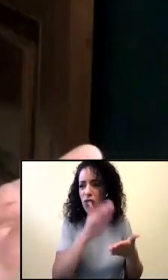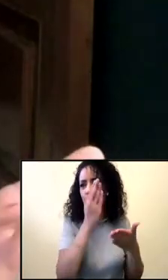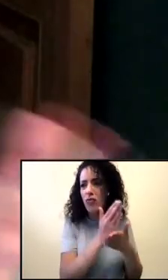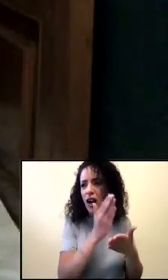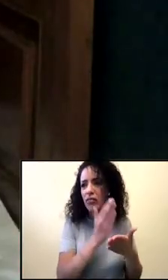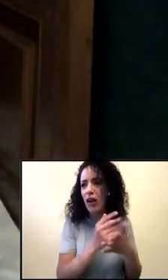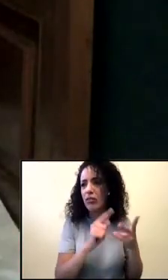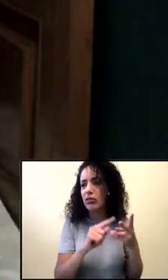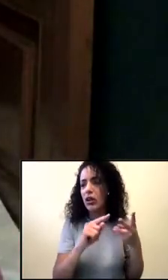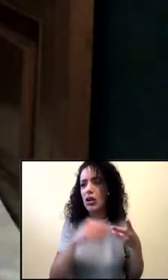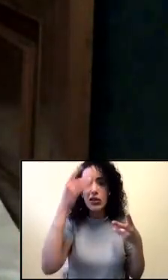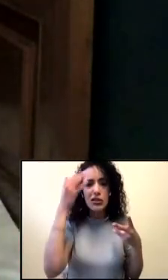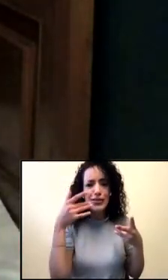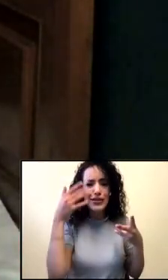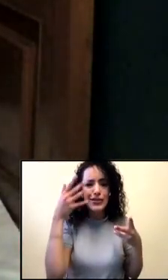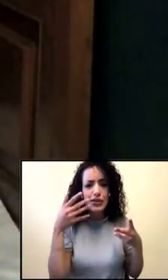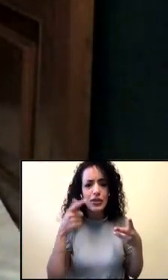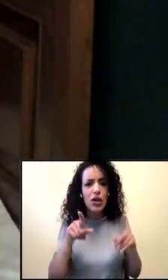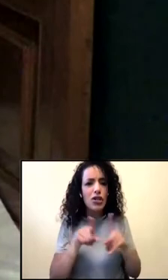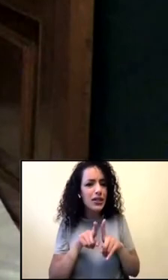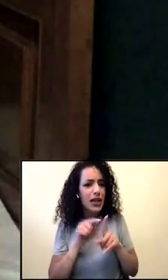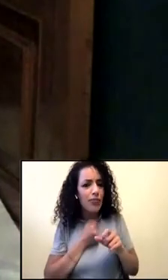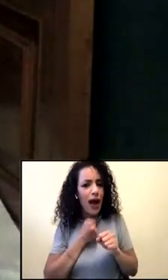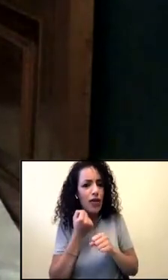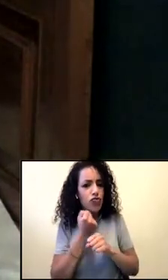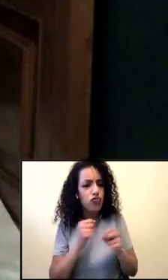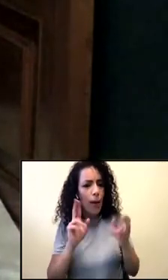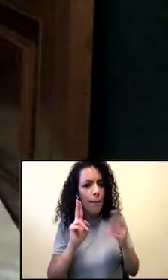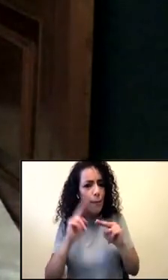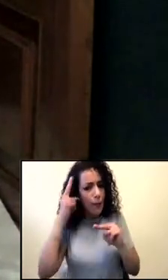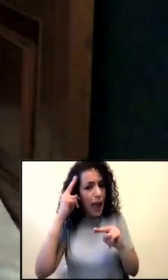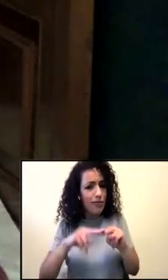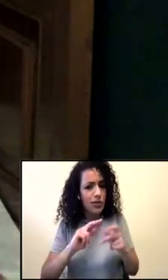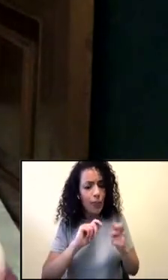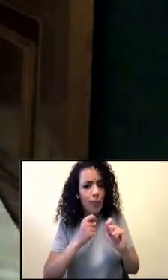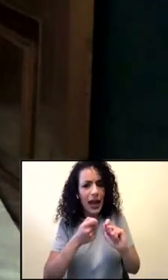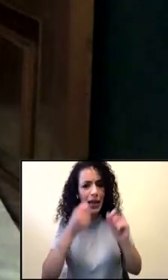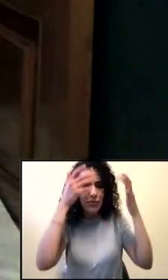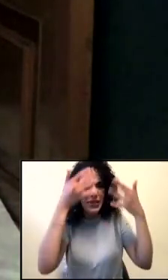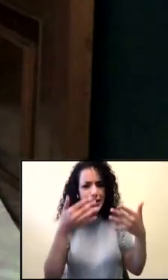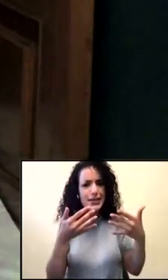my grandparents had become figures. So what is important, is that behind each of those figures